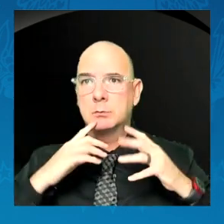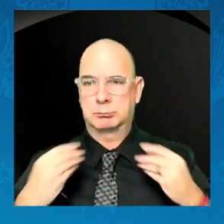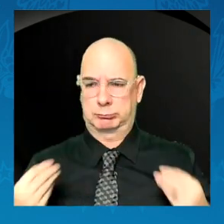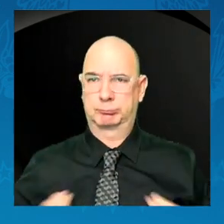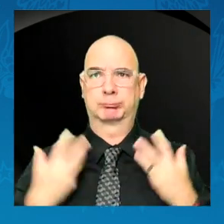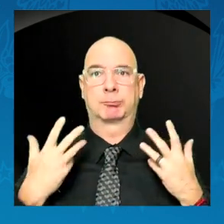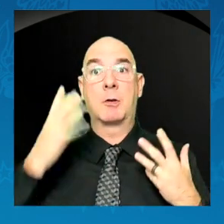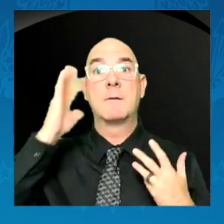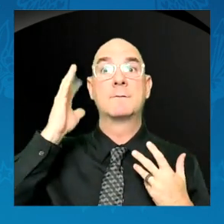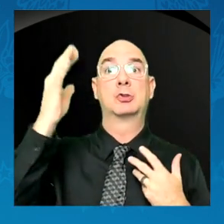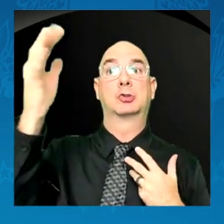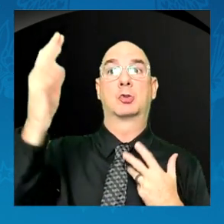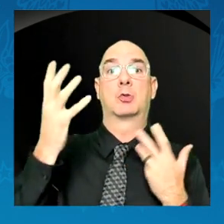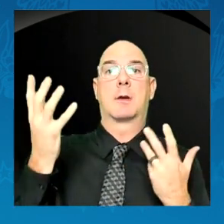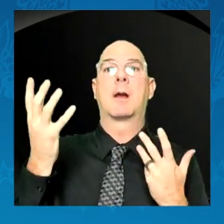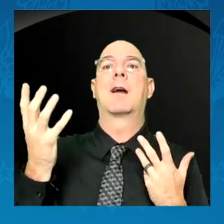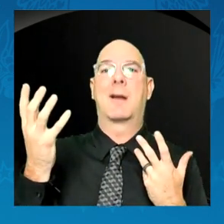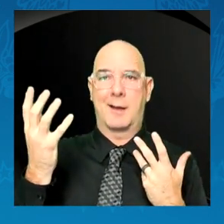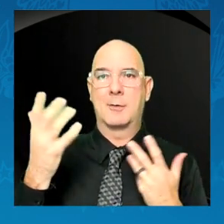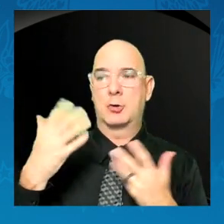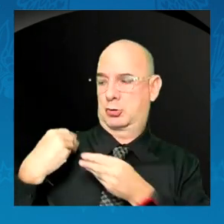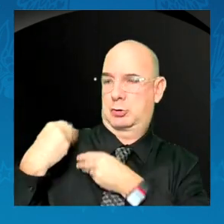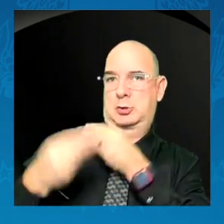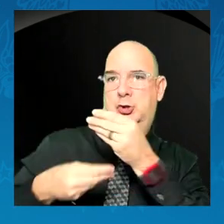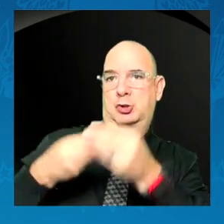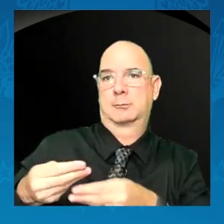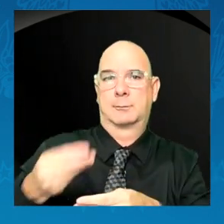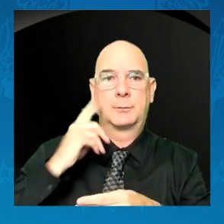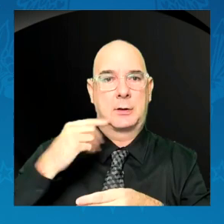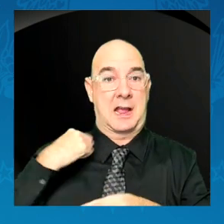I remember being a young kid during the Apollo program